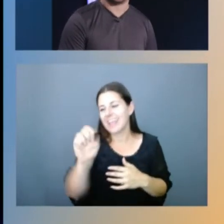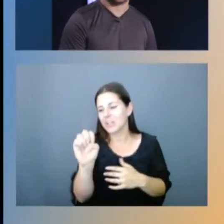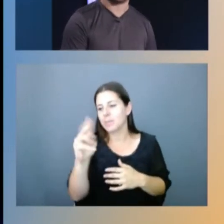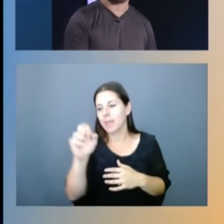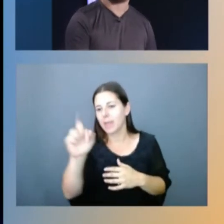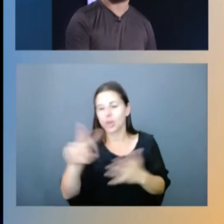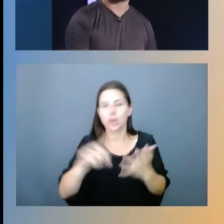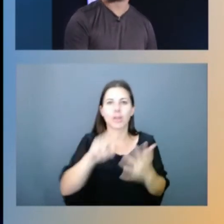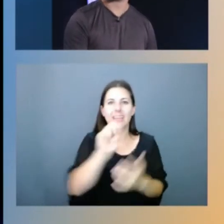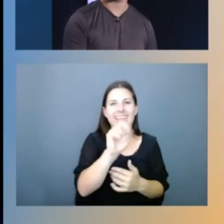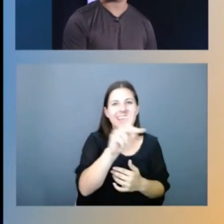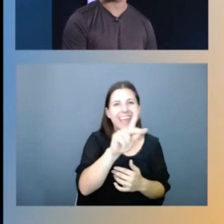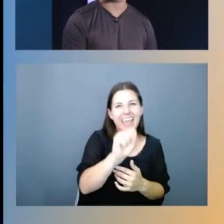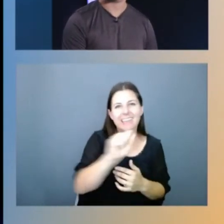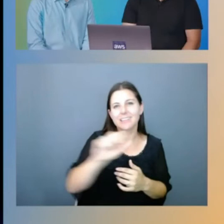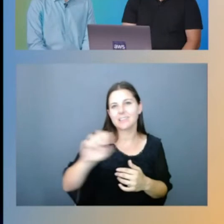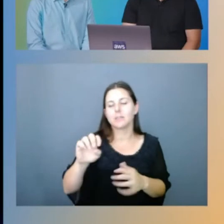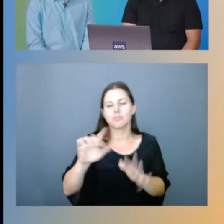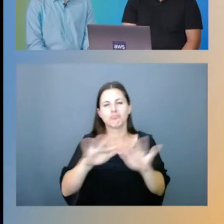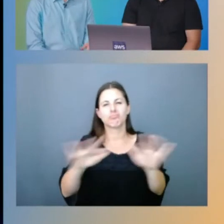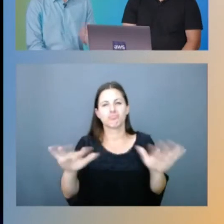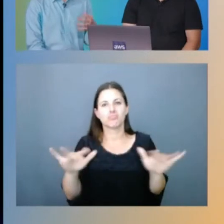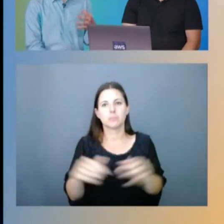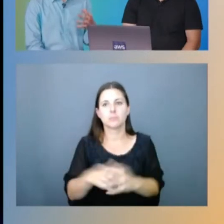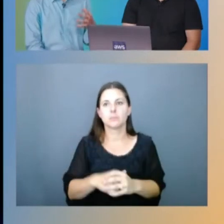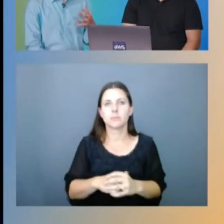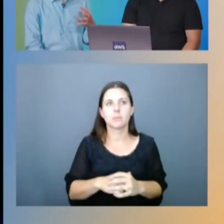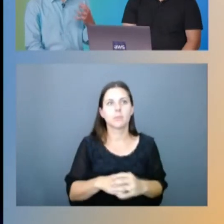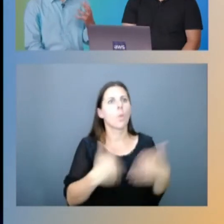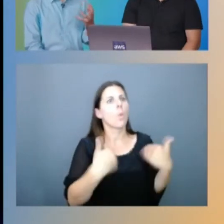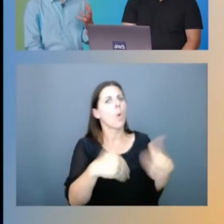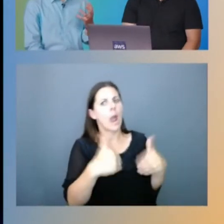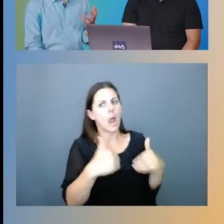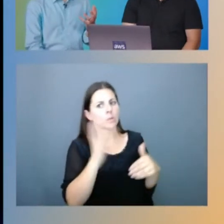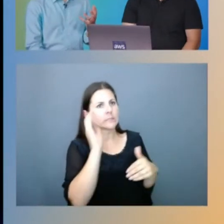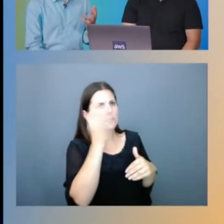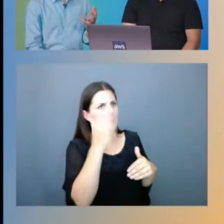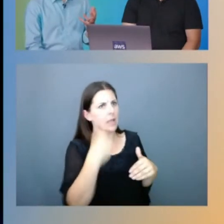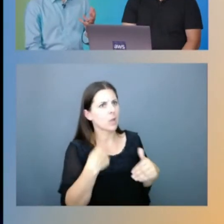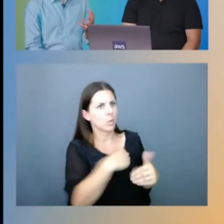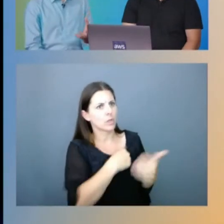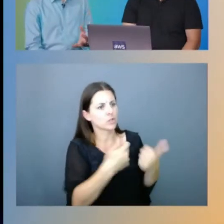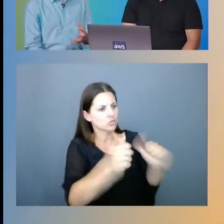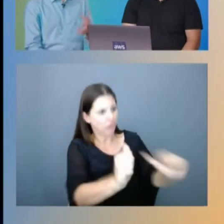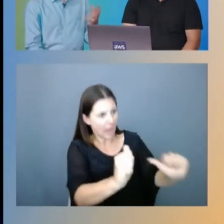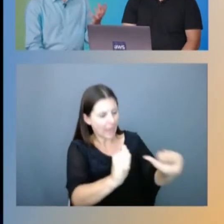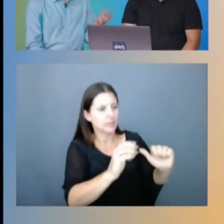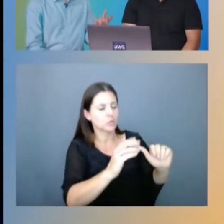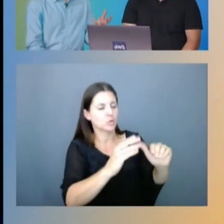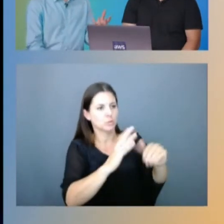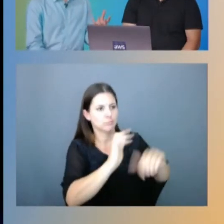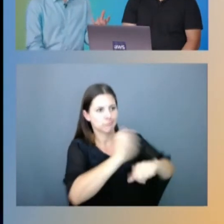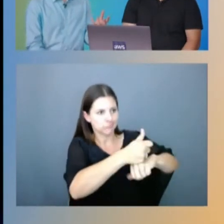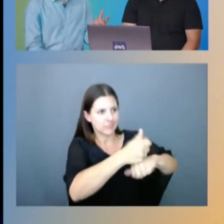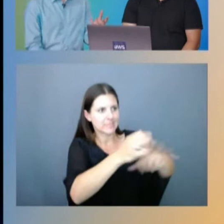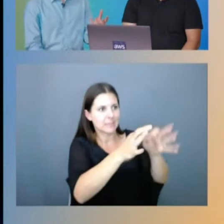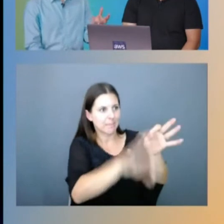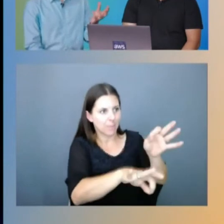So it really sounds like essentially what we're also doing is trying to make this as simple as possible. When you're bringing your existing model over,